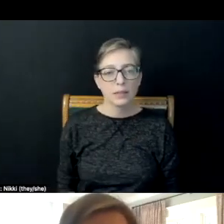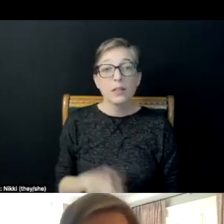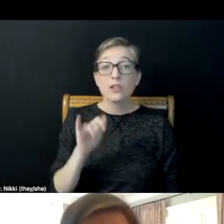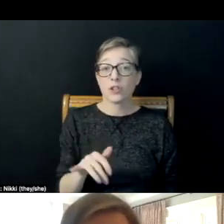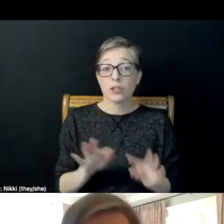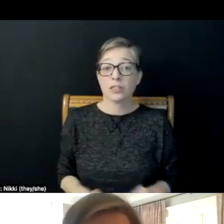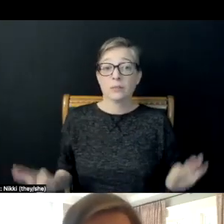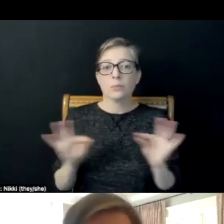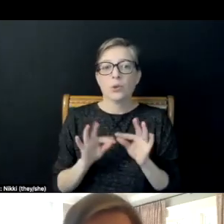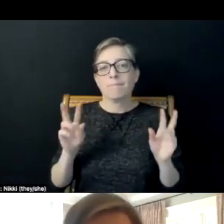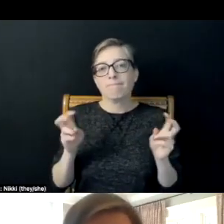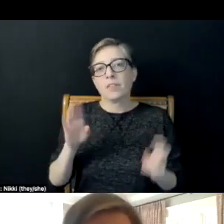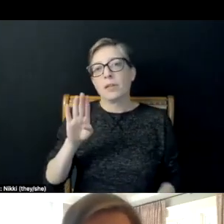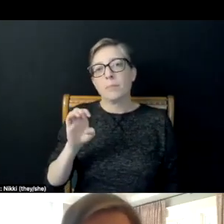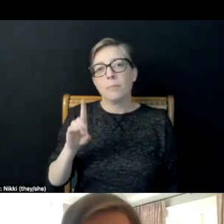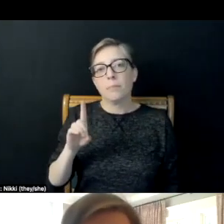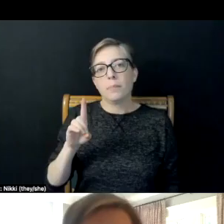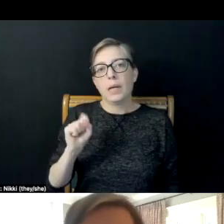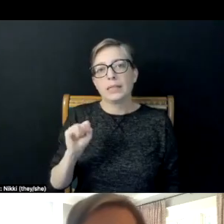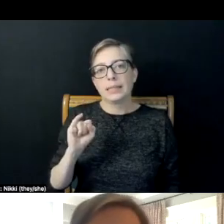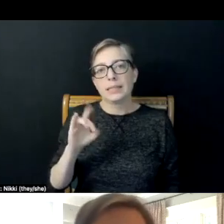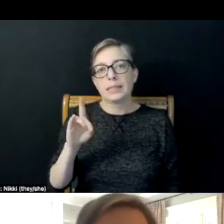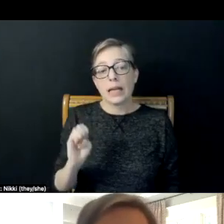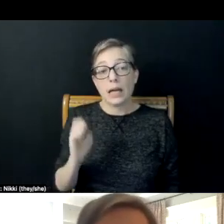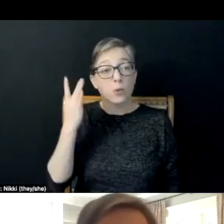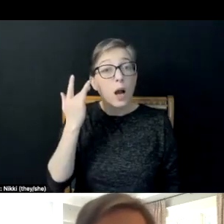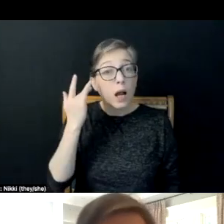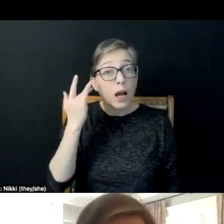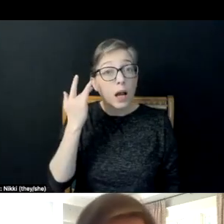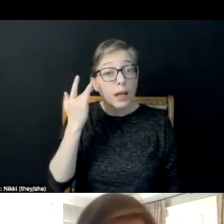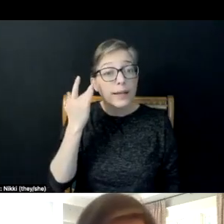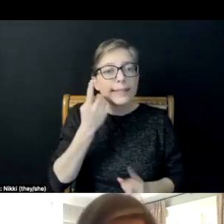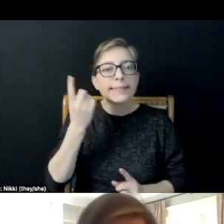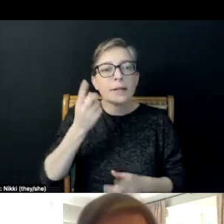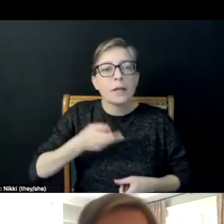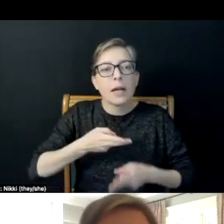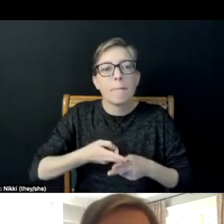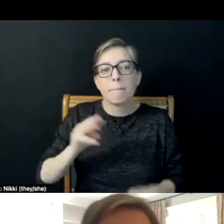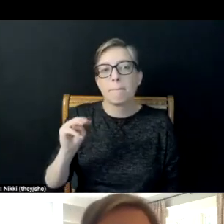called microethics and microethics